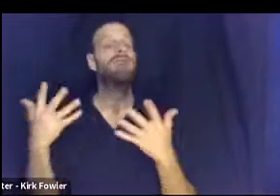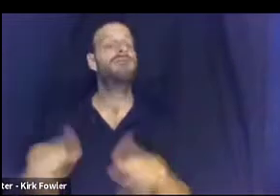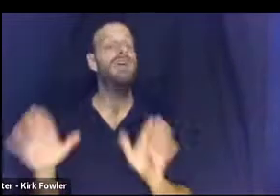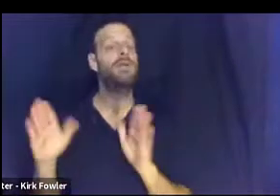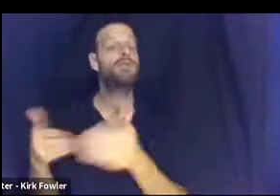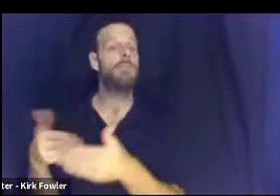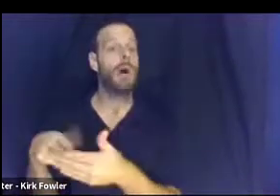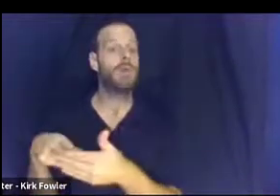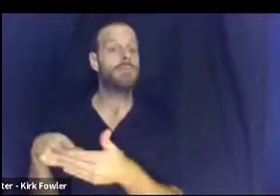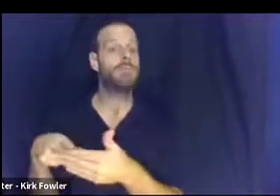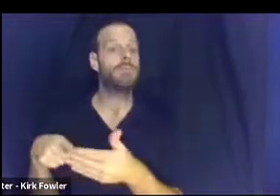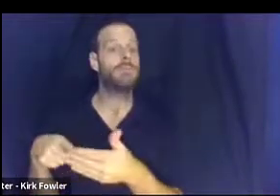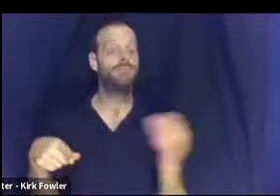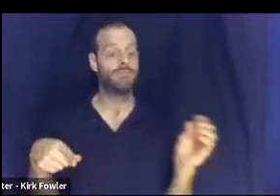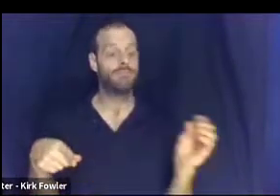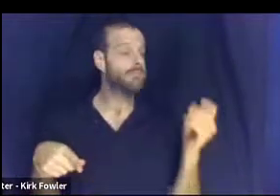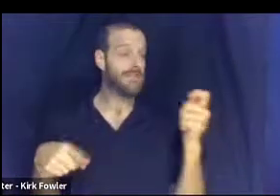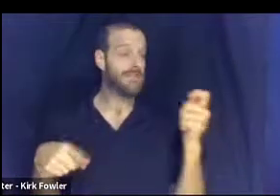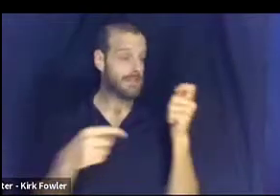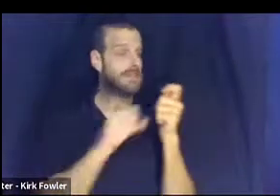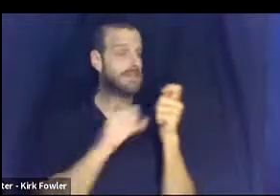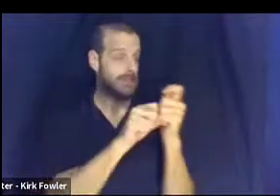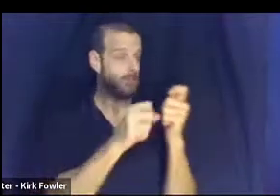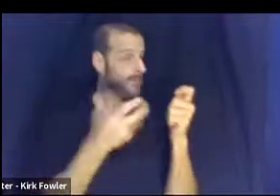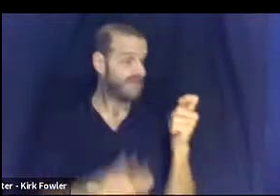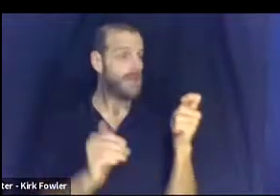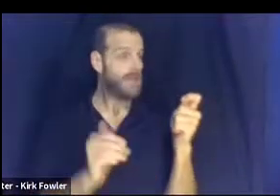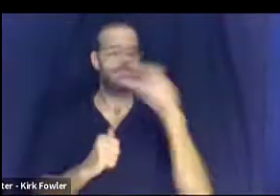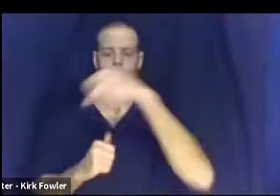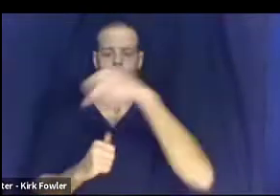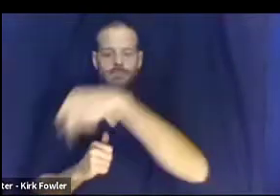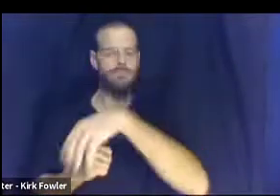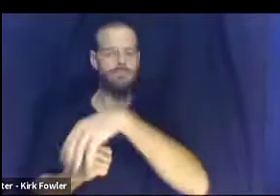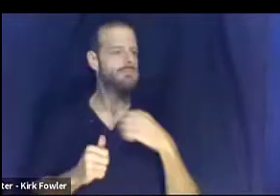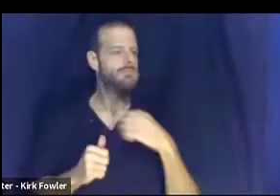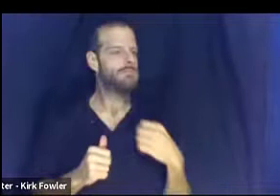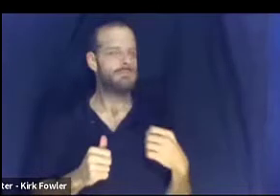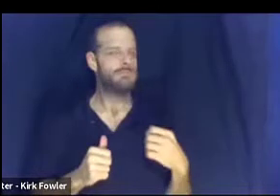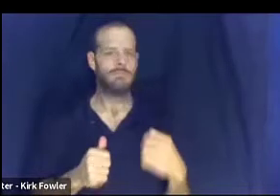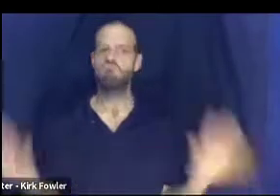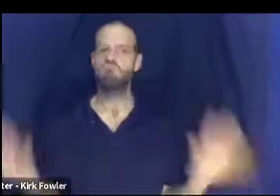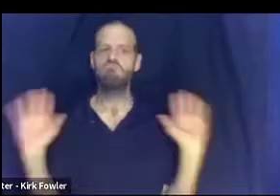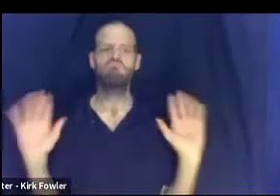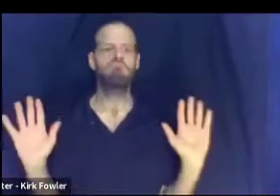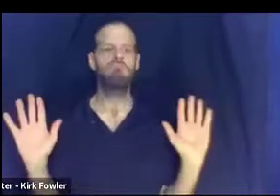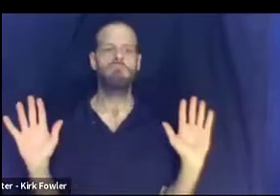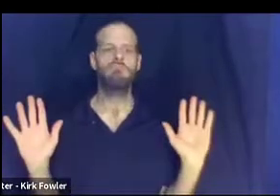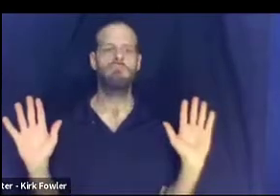into which the symbols that are representing activities that are done or finished are always put into,